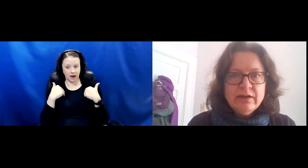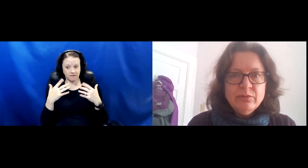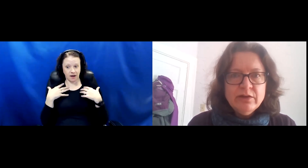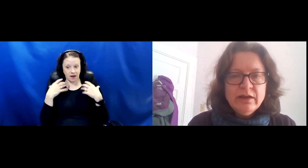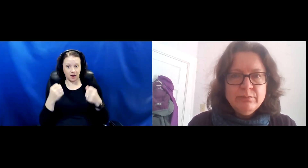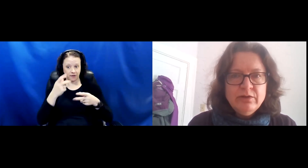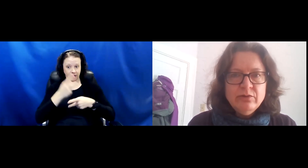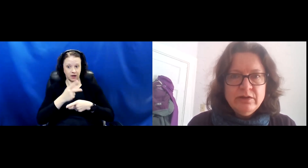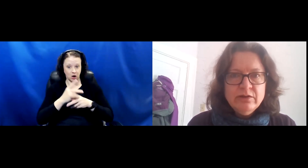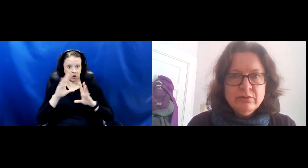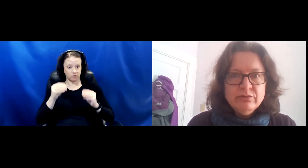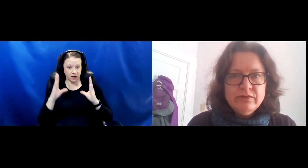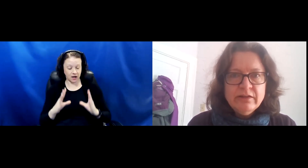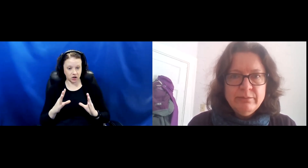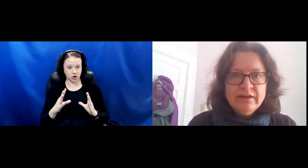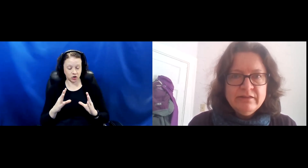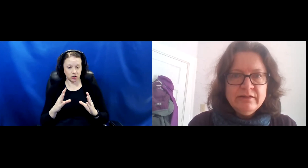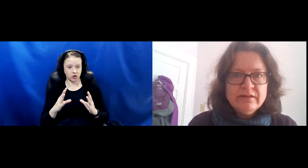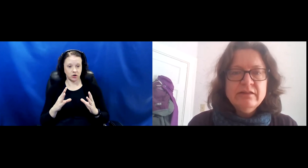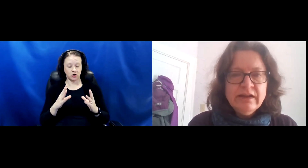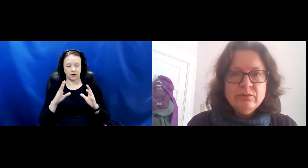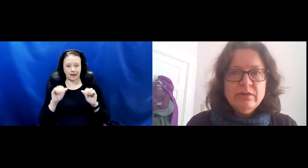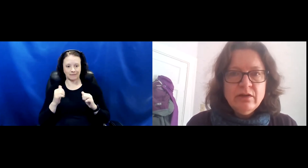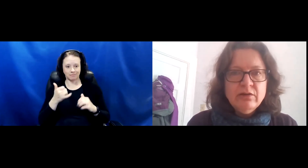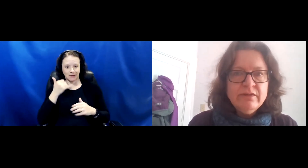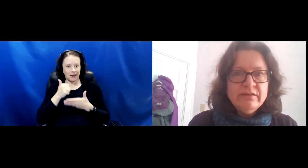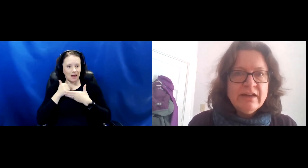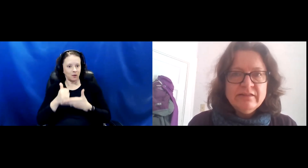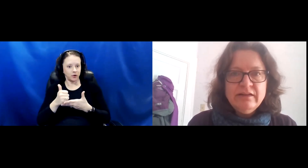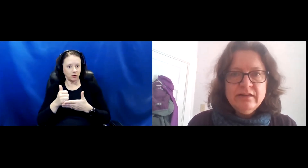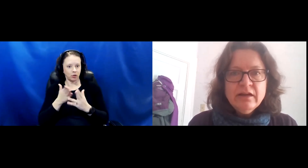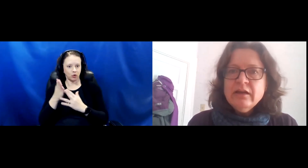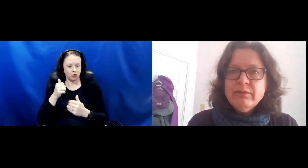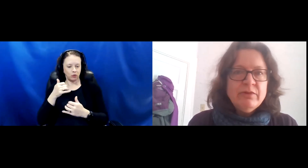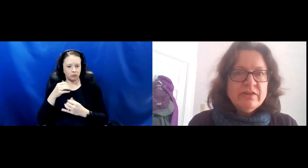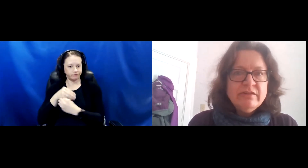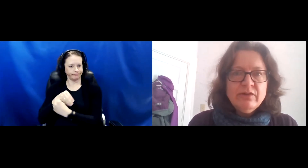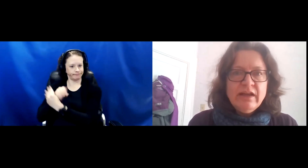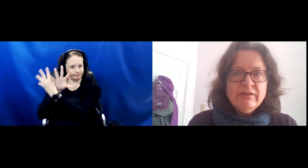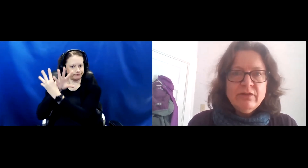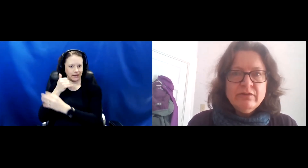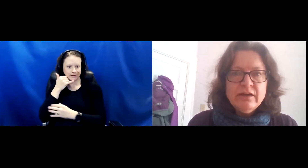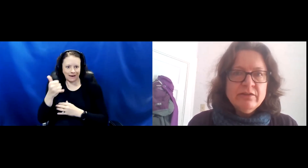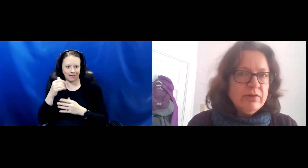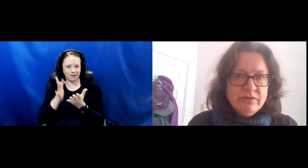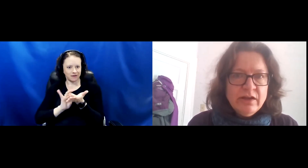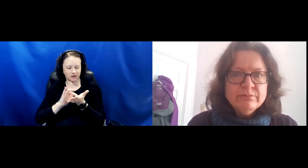that will help you, you know, through telemedicine to connect with a home visit vaccine but we just don't have those on the ground yet.